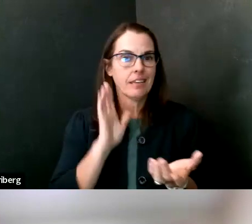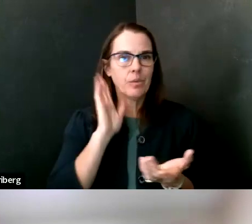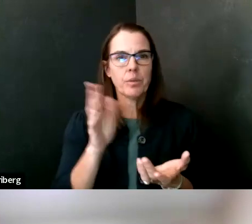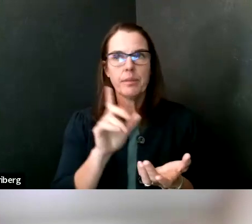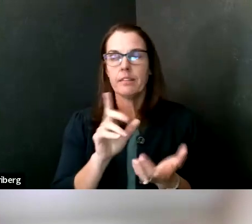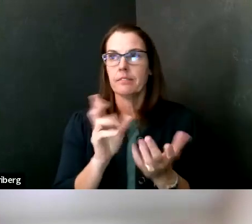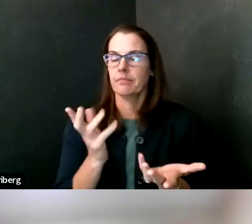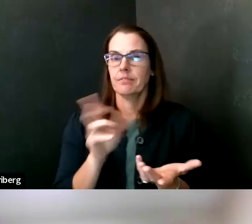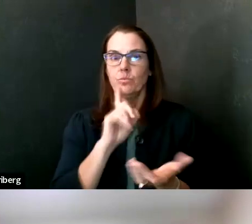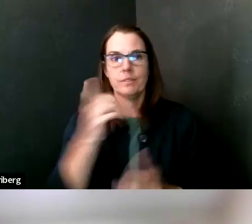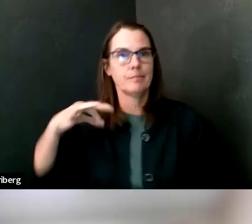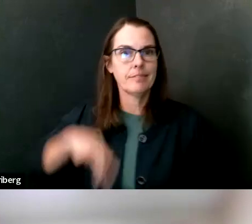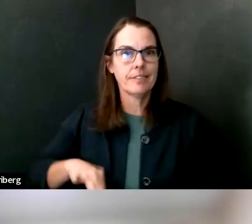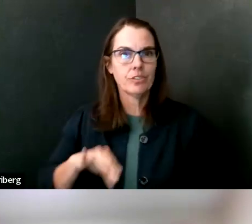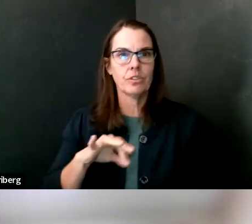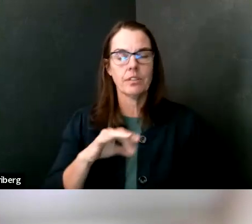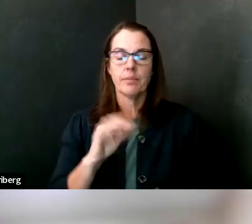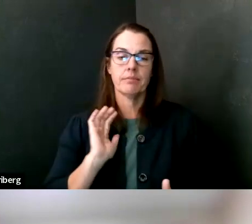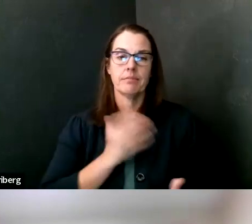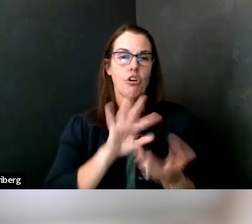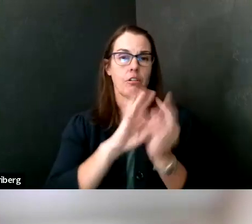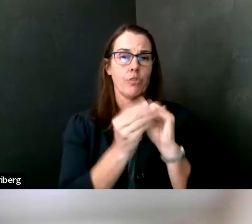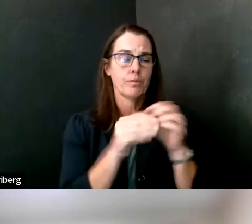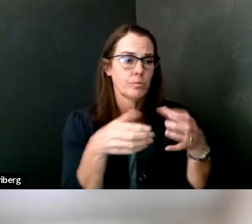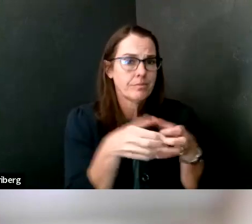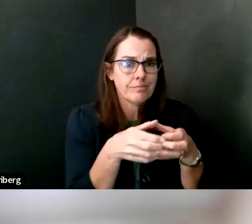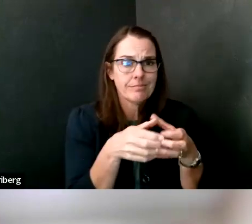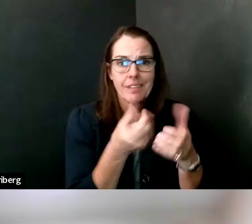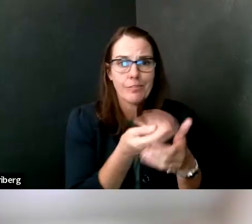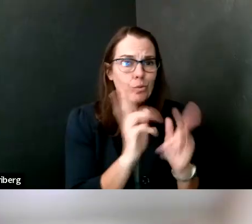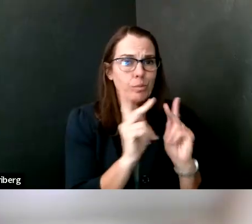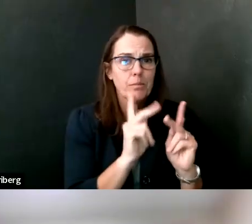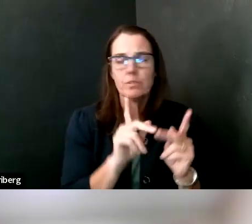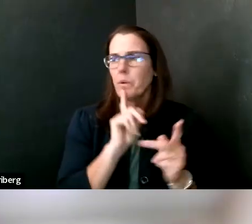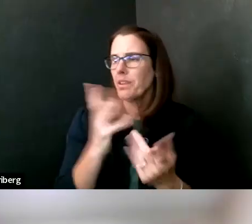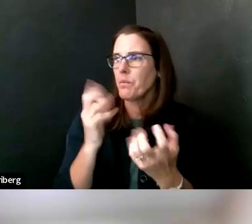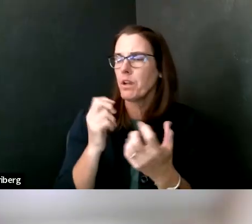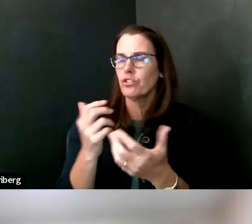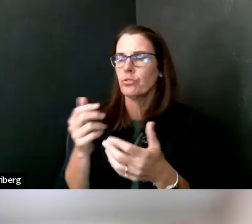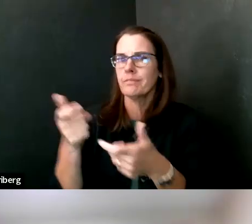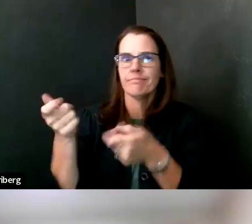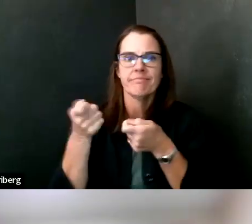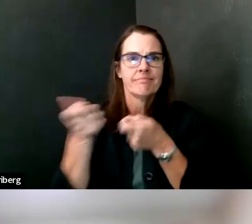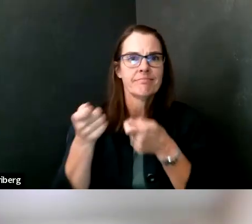helpful. We they were small in number and um I just really want to um use your brain